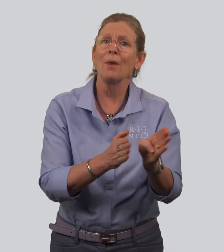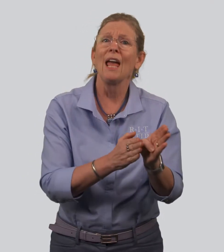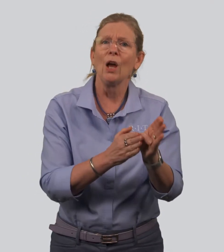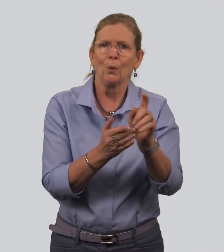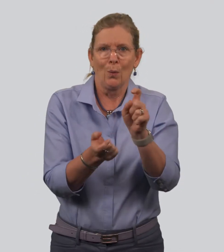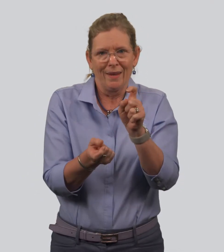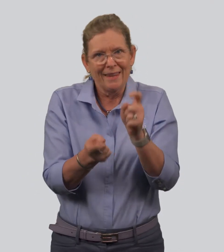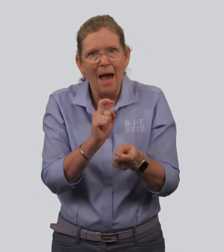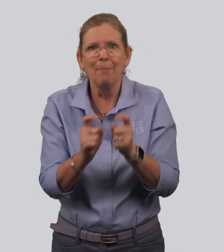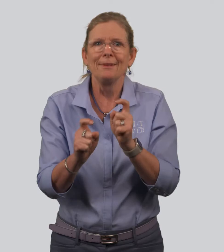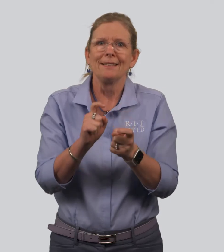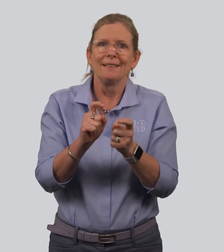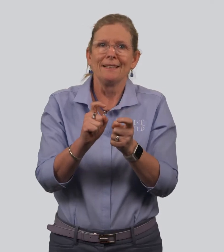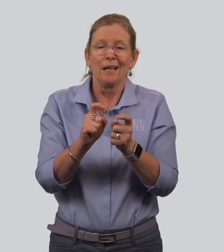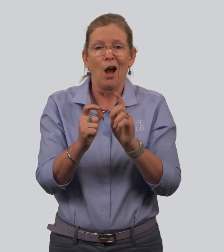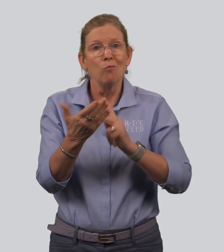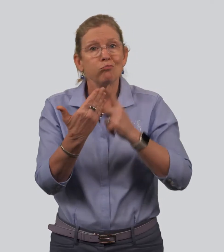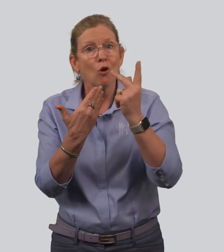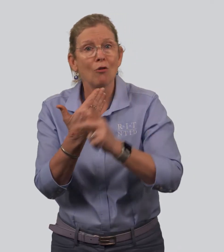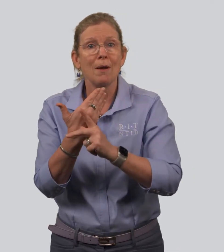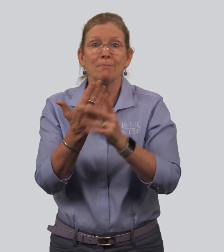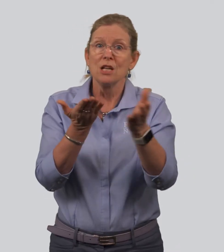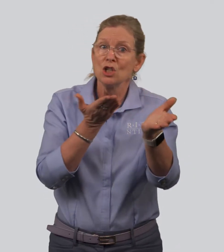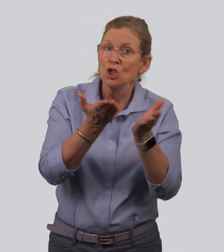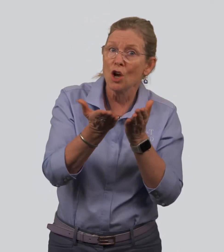We are prepared to adapt our programs,